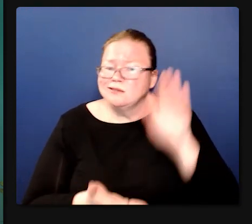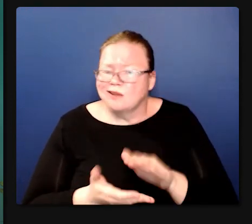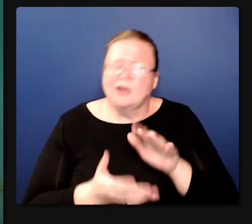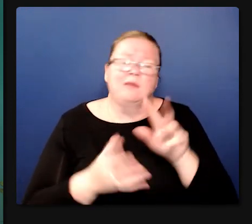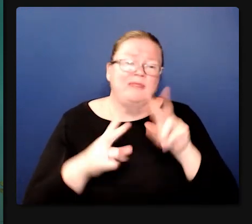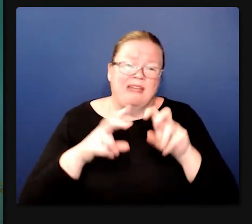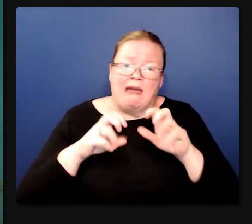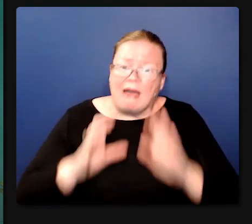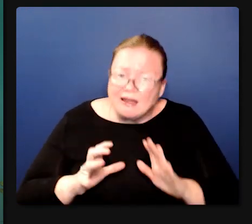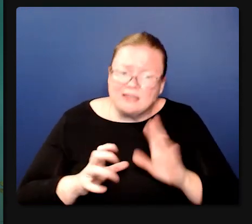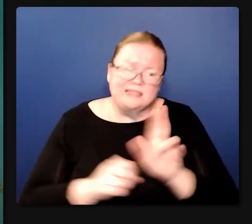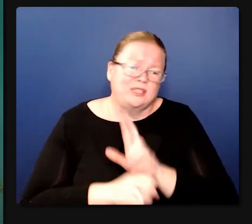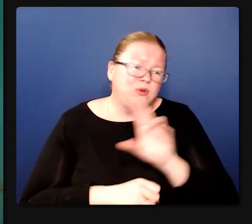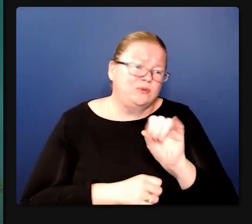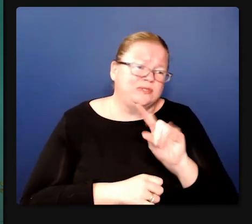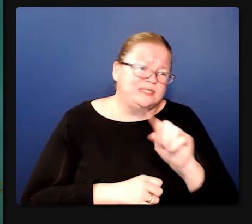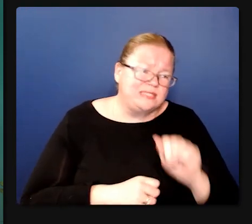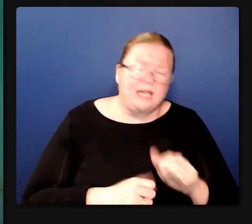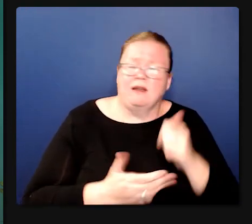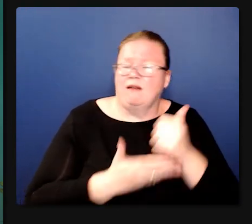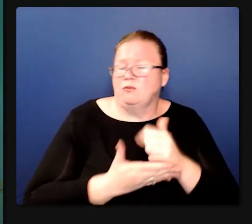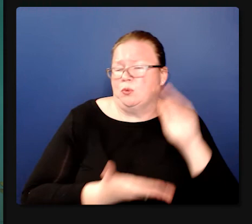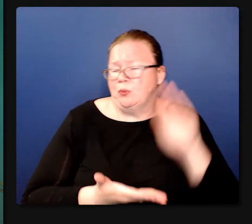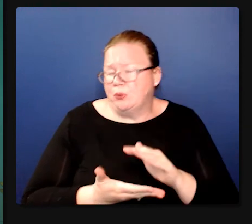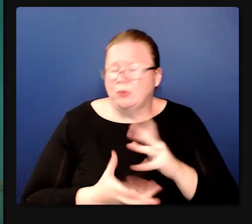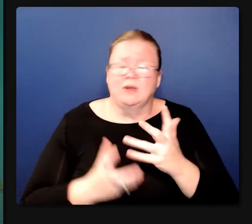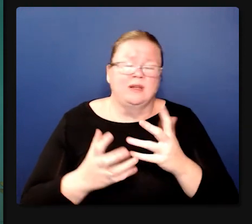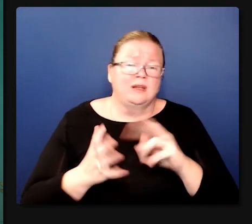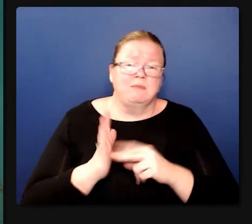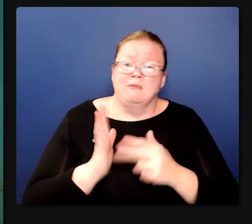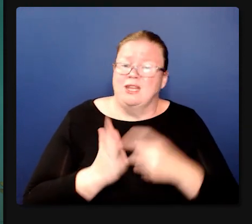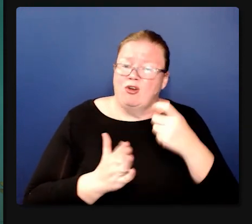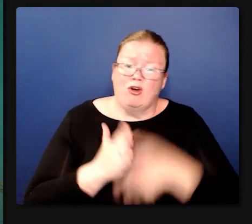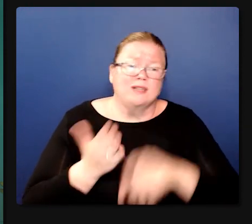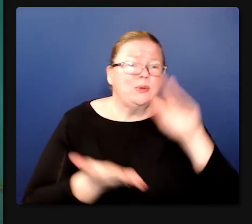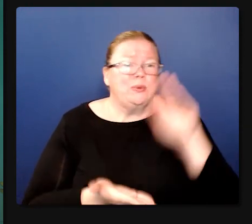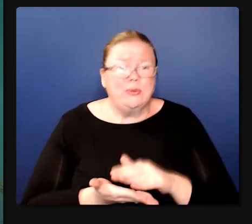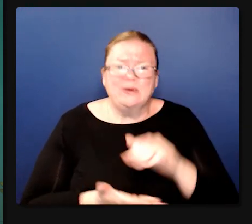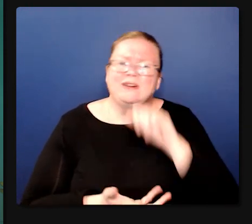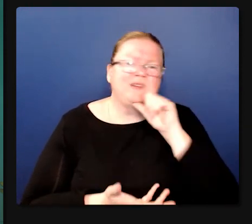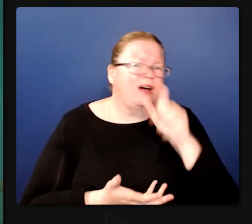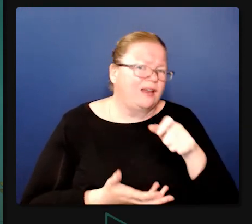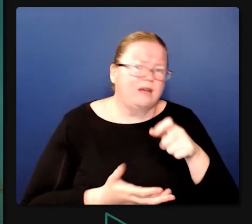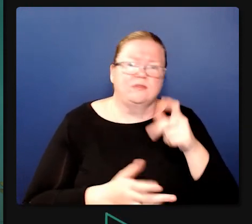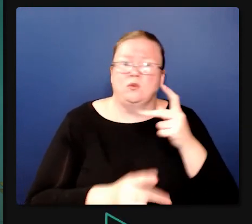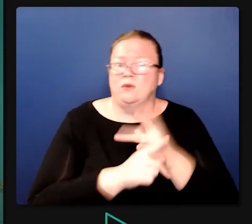who are going to use the data and, you know, lesser costs because we don't have to maintain those exports.